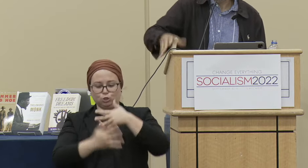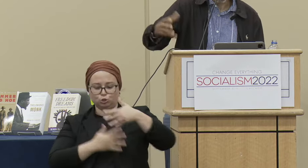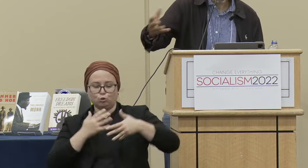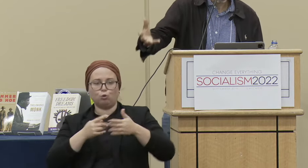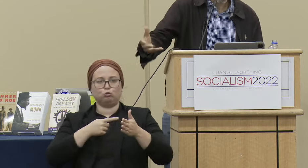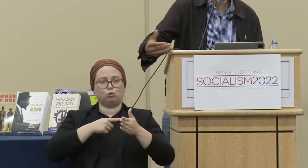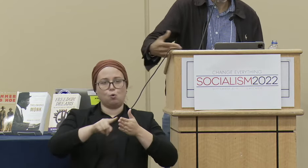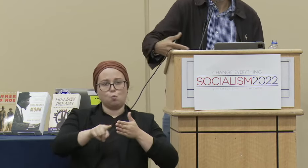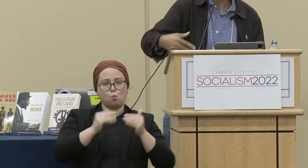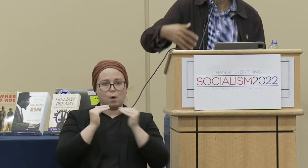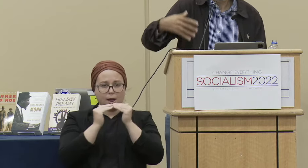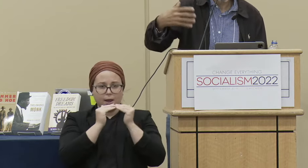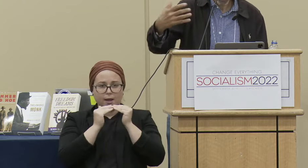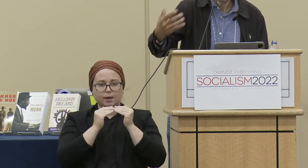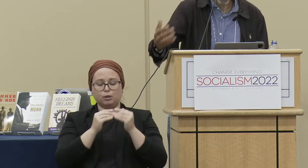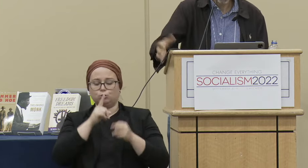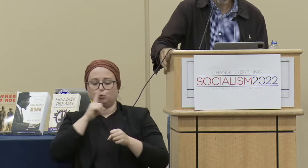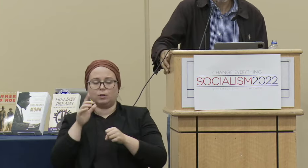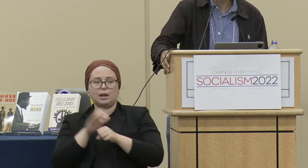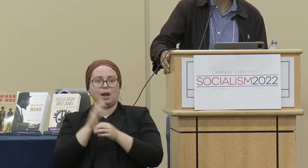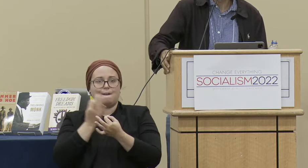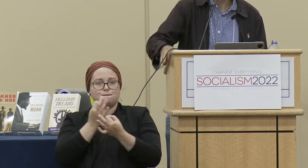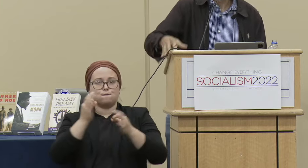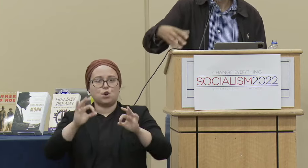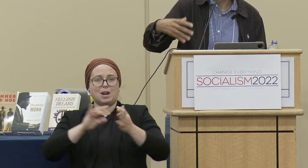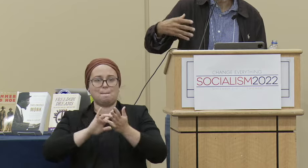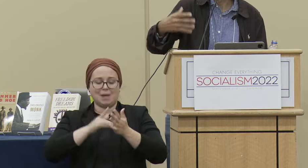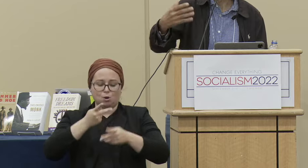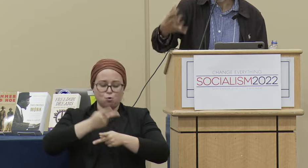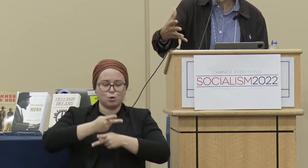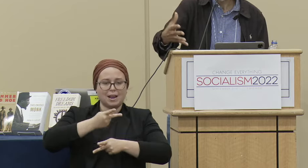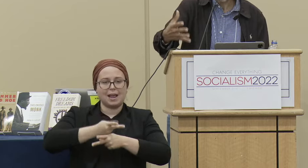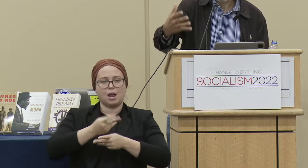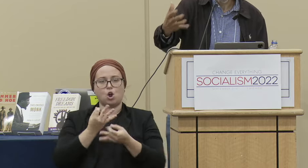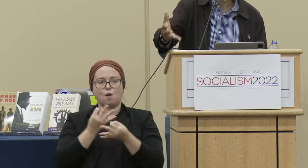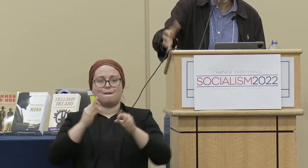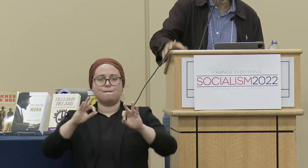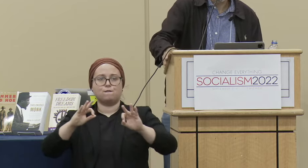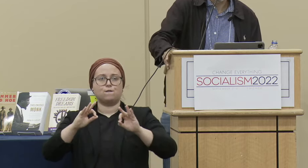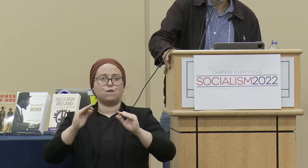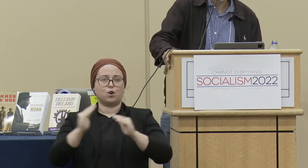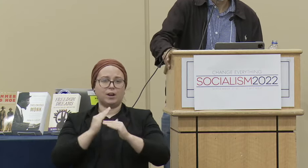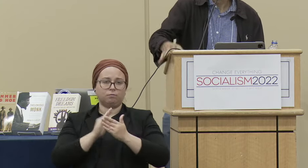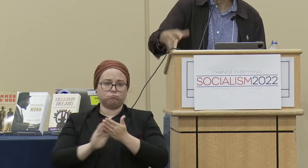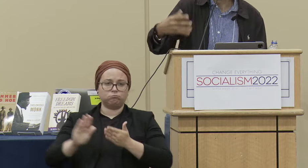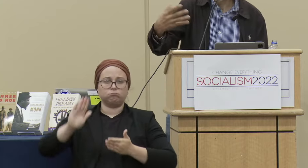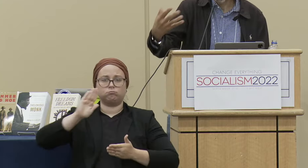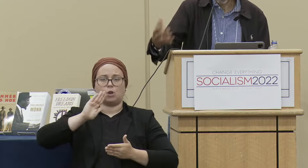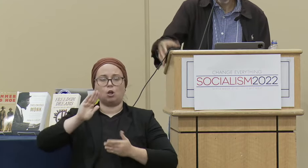sovereignty, guarantees social wage and robust welfare state, guarantees free medical care , free higher education, grants